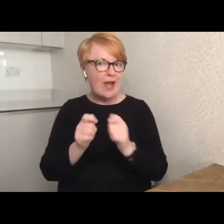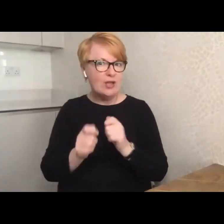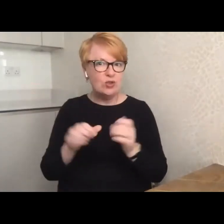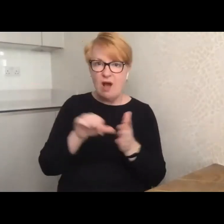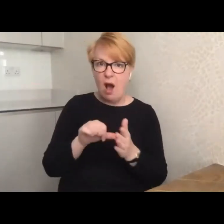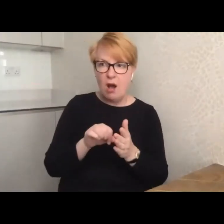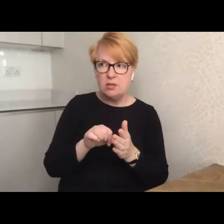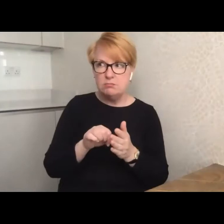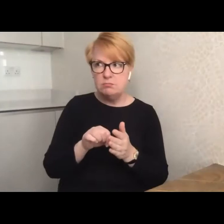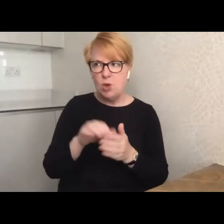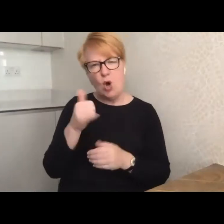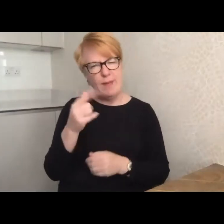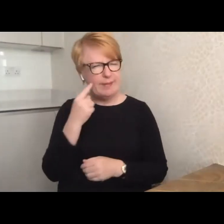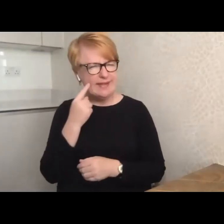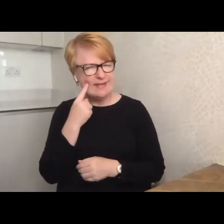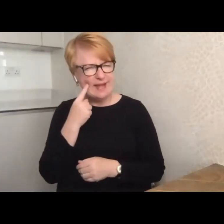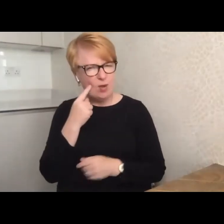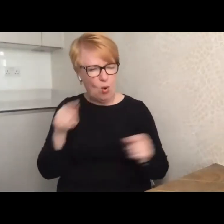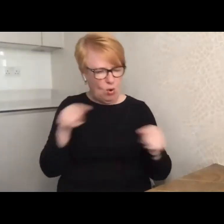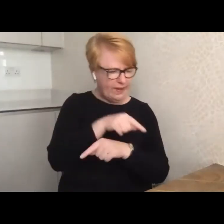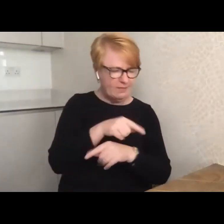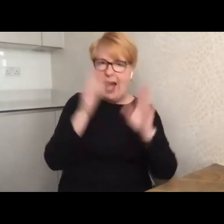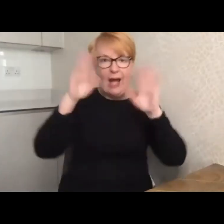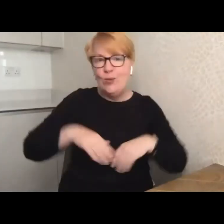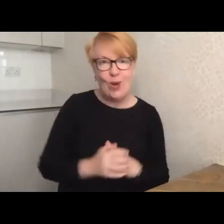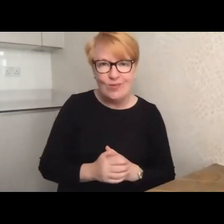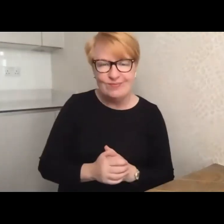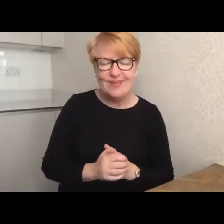the first ones are hard is, I don't know, but at least in terms of engagement within